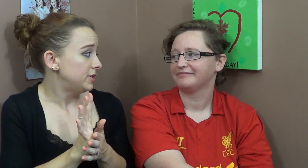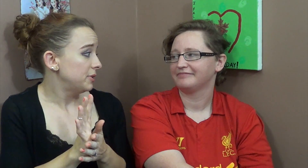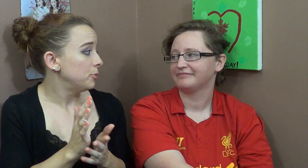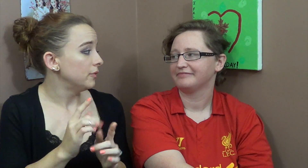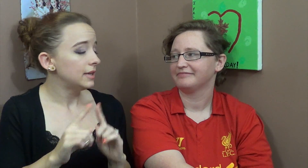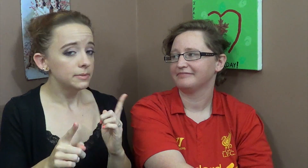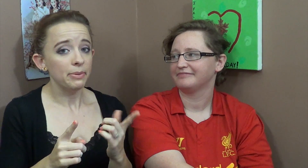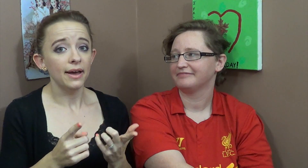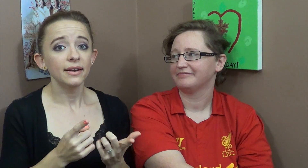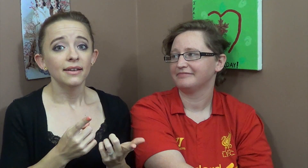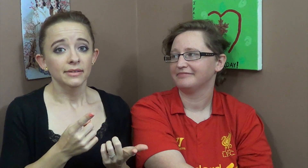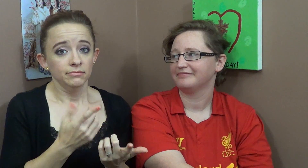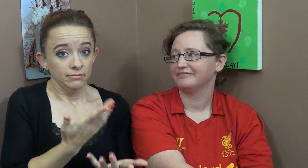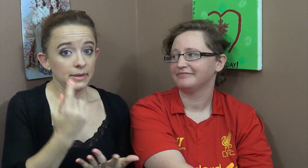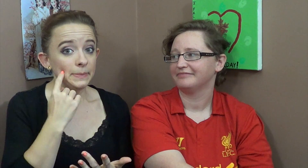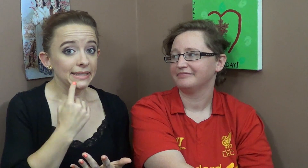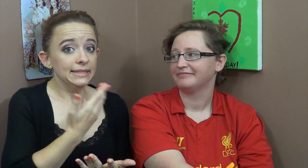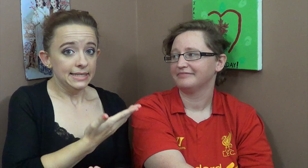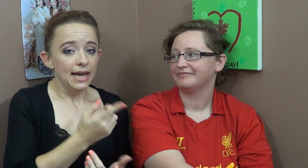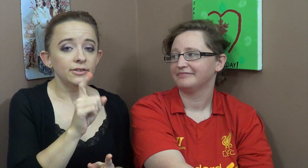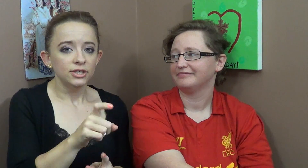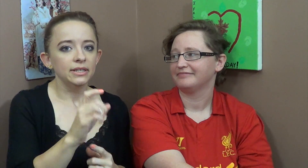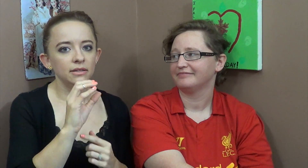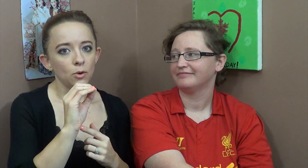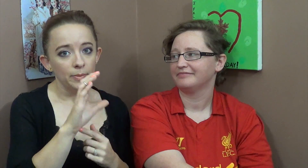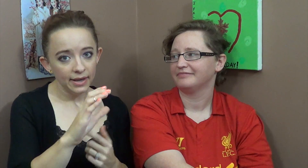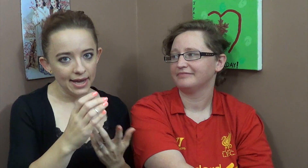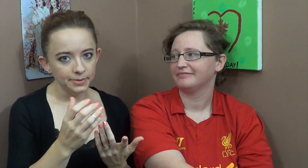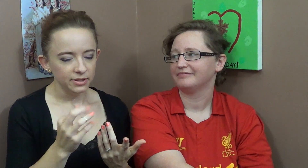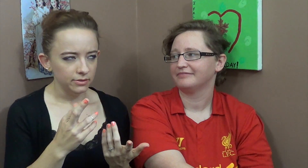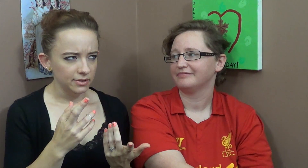going to the movies but being Deaf she needs open captions